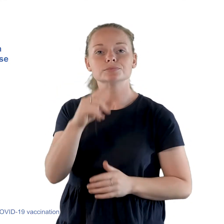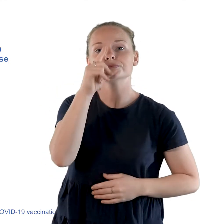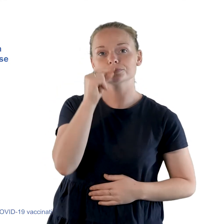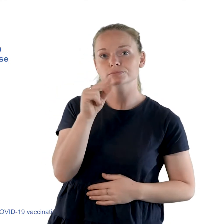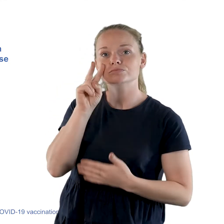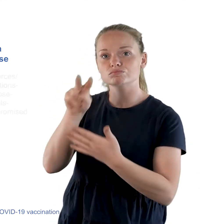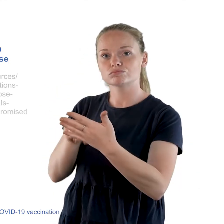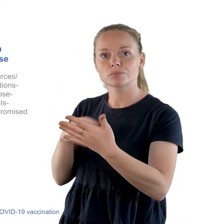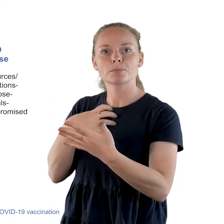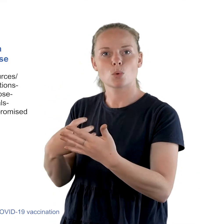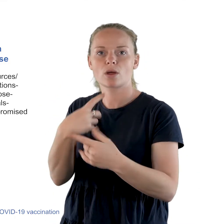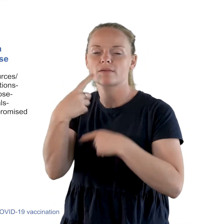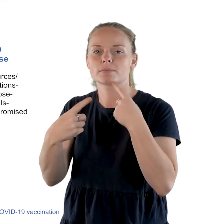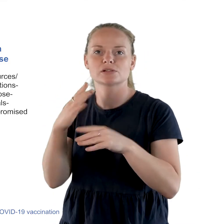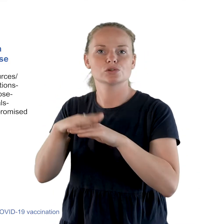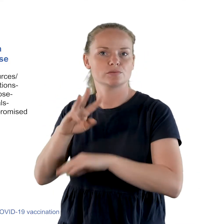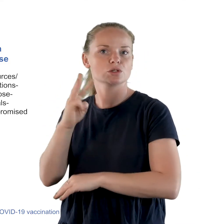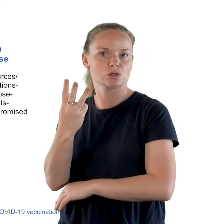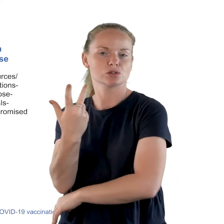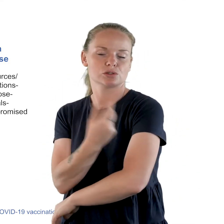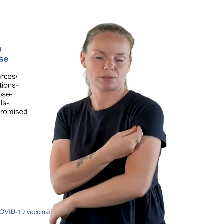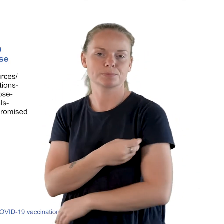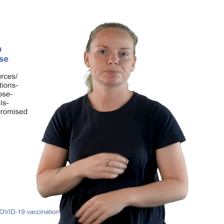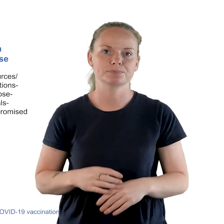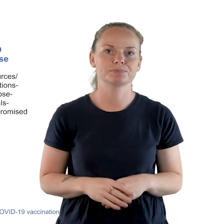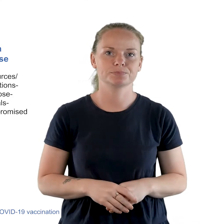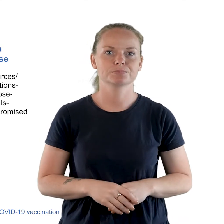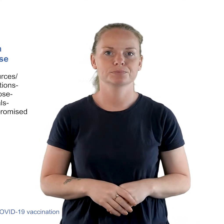Read more about third doses of the vaccine.